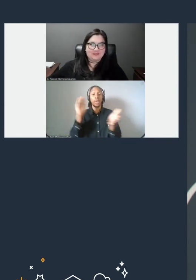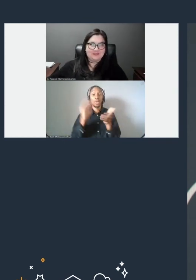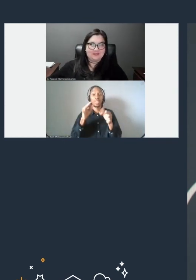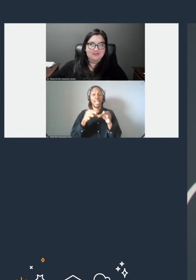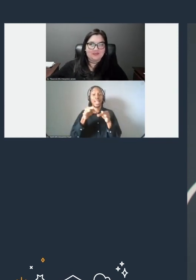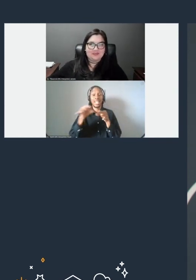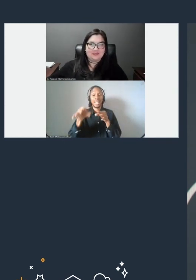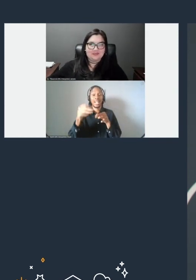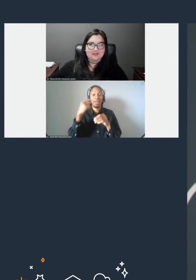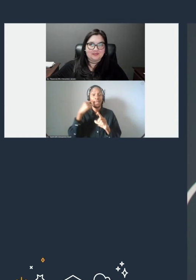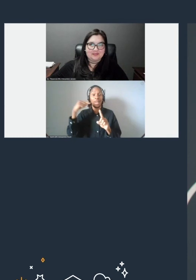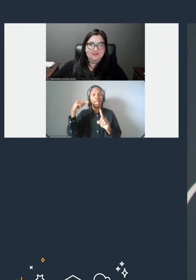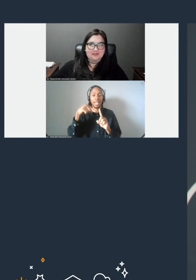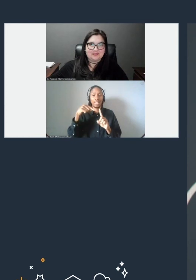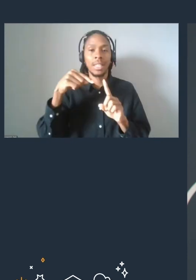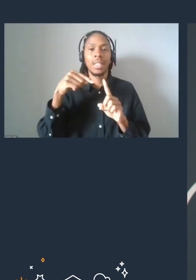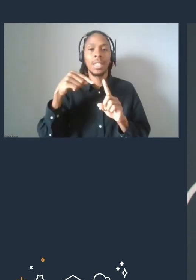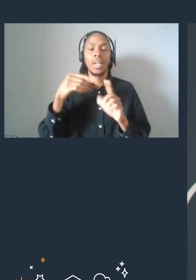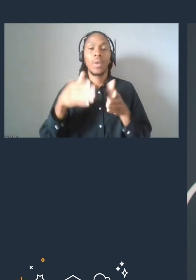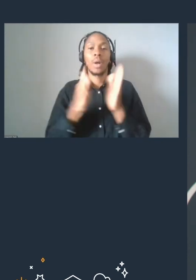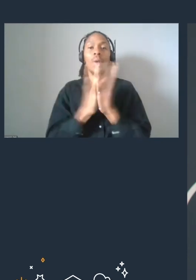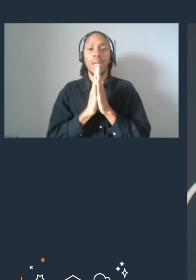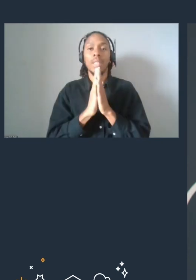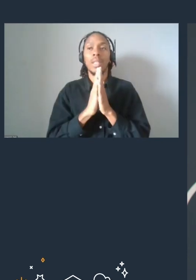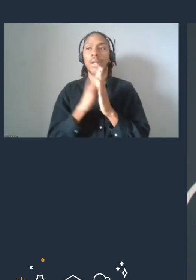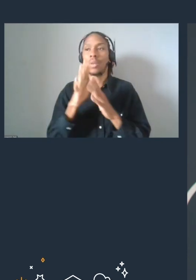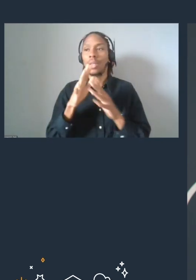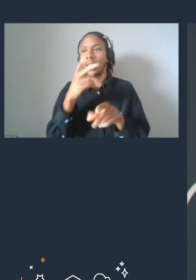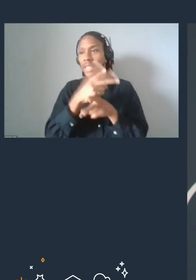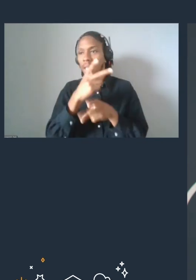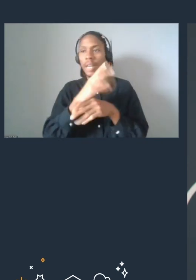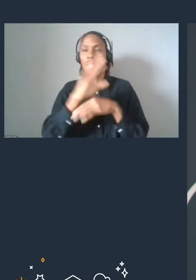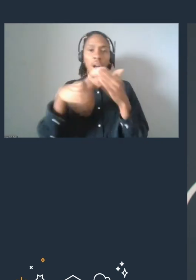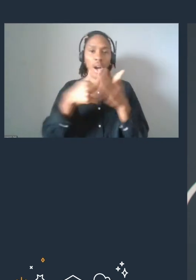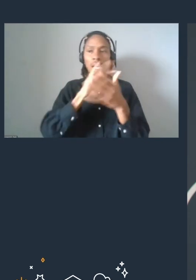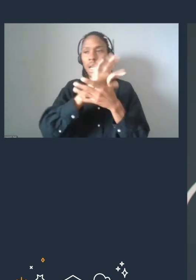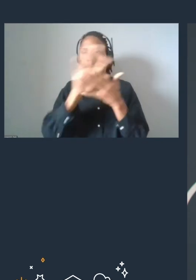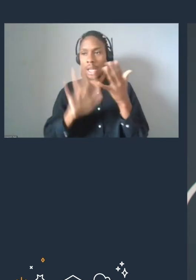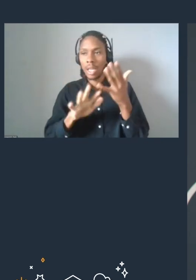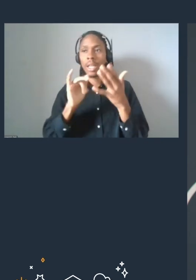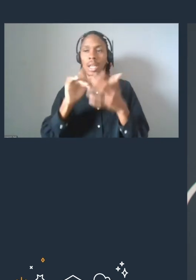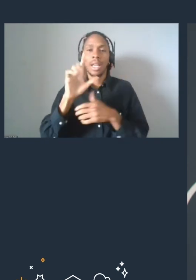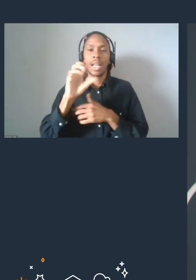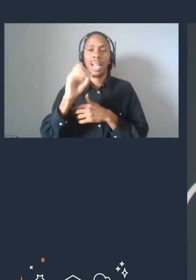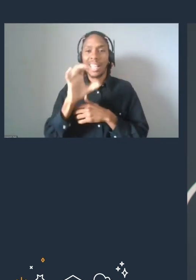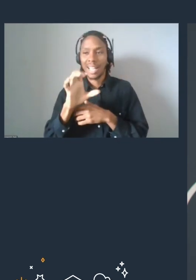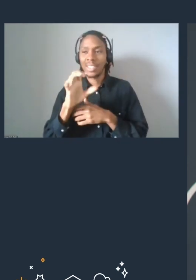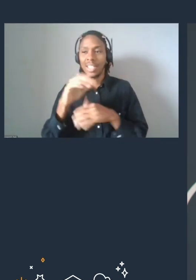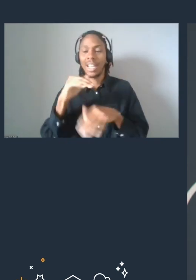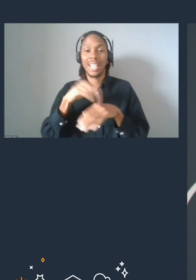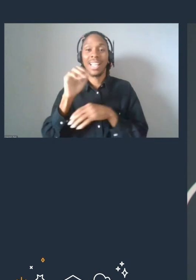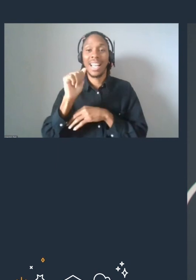you know, get requests when you take care of all that logic at the AWS Lambda function level.